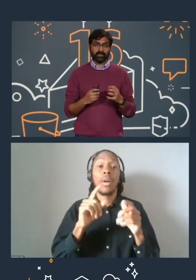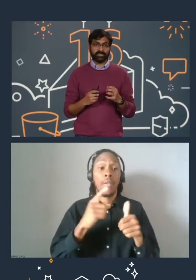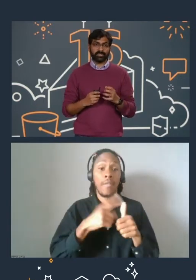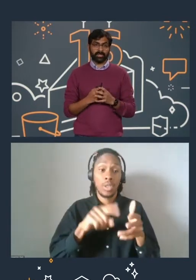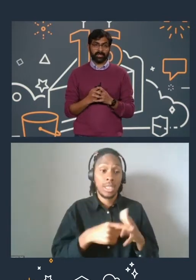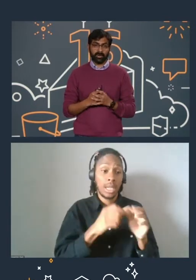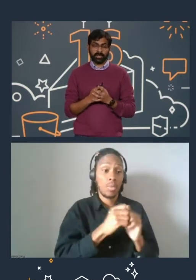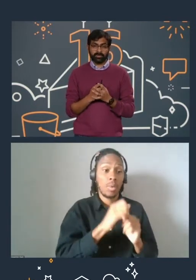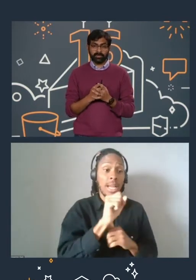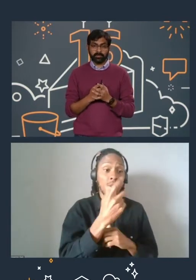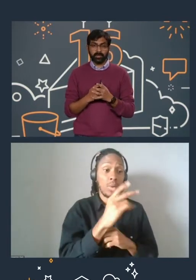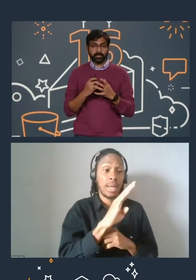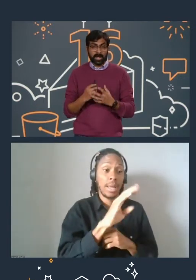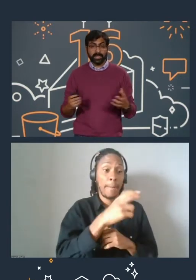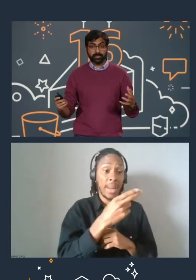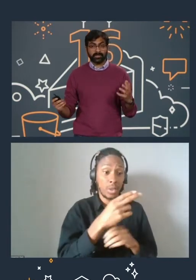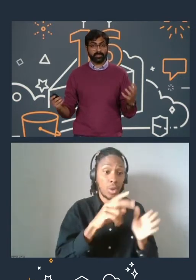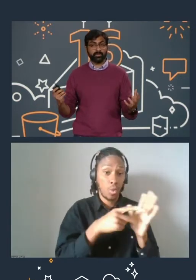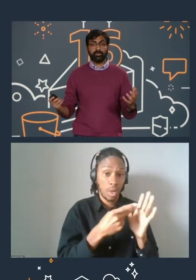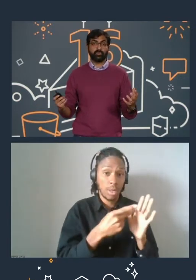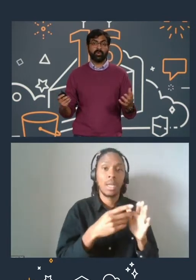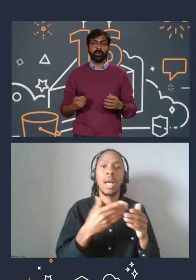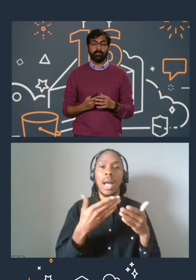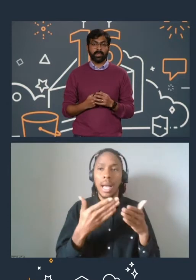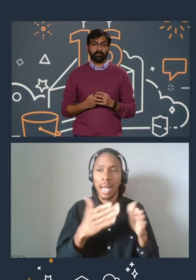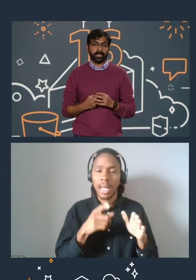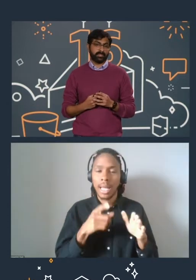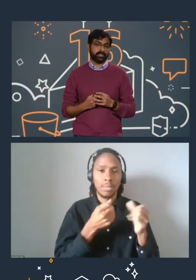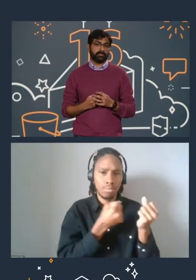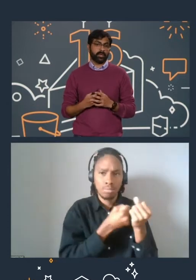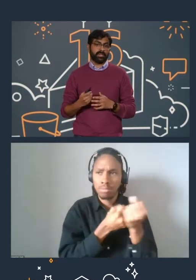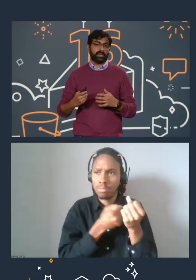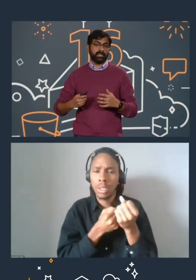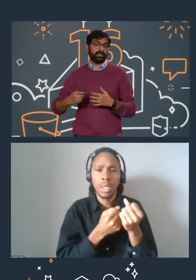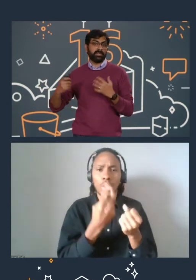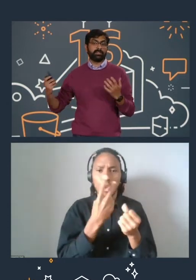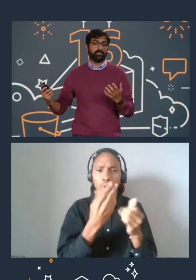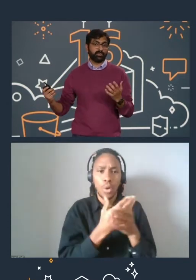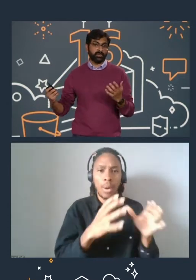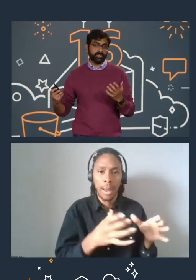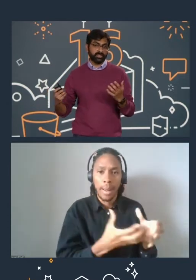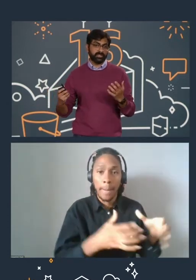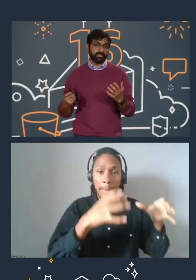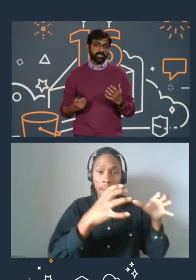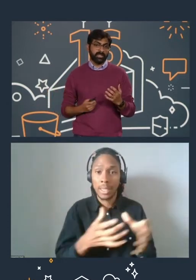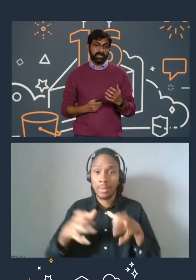which allows them to be able to hydrate the two new buckets that they've created in the two new regions.